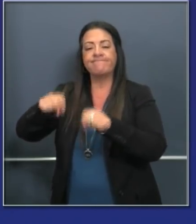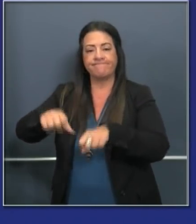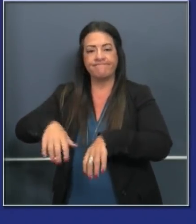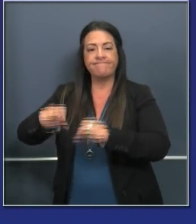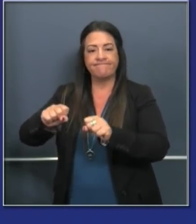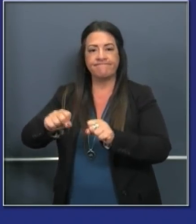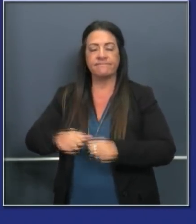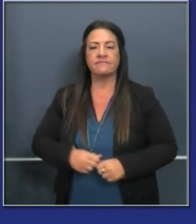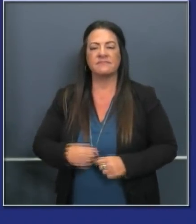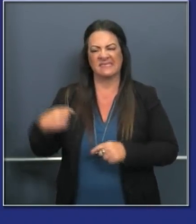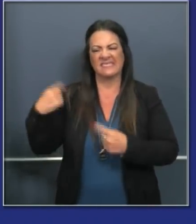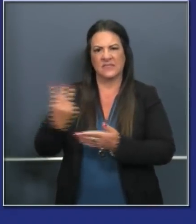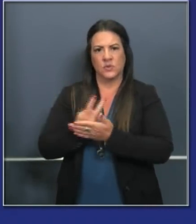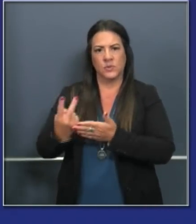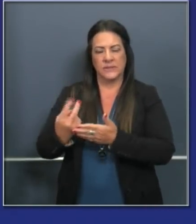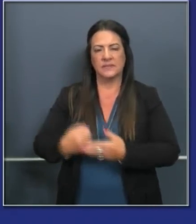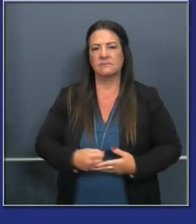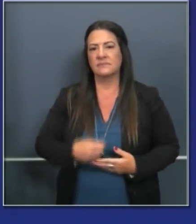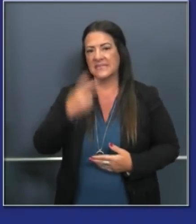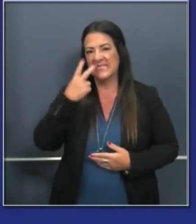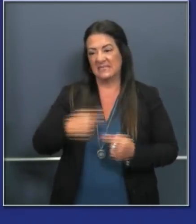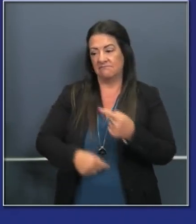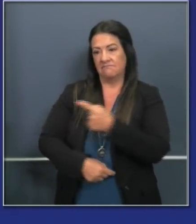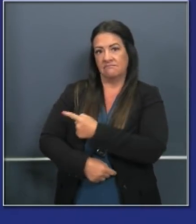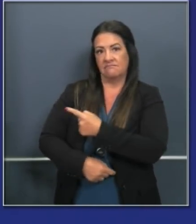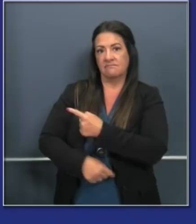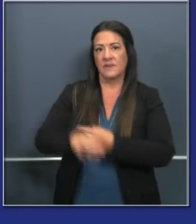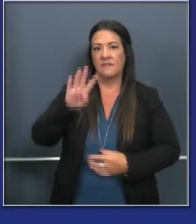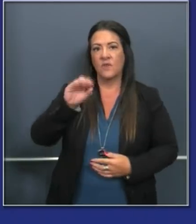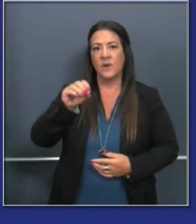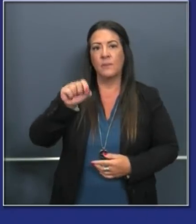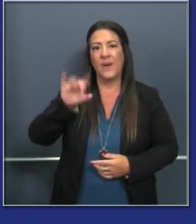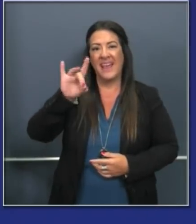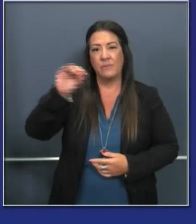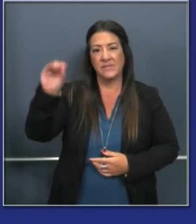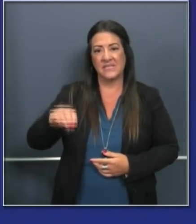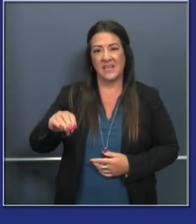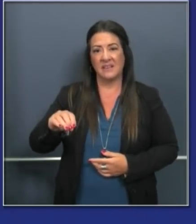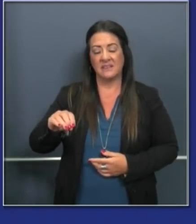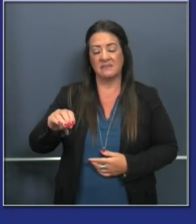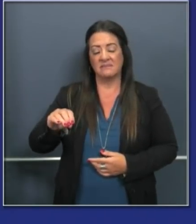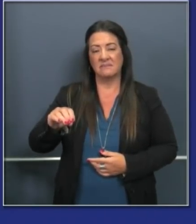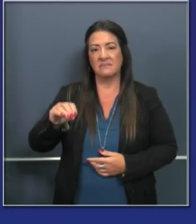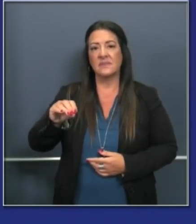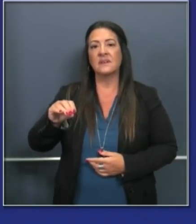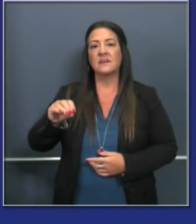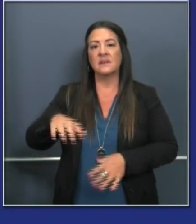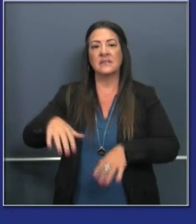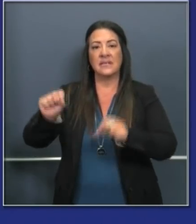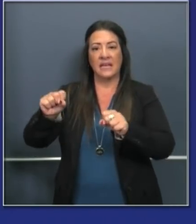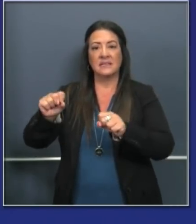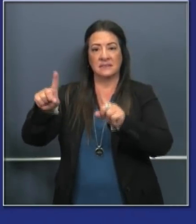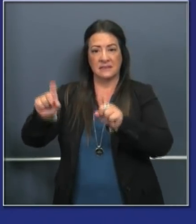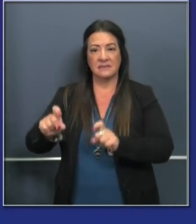TESTED POSITIVE THAT WERE TESTED. IN THE STATE THE FIRST 14 DAYS IN 2 NUMBERS YOU SEE